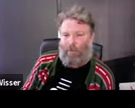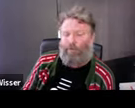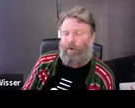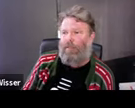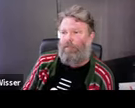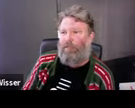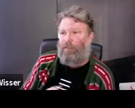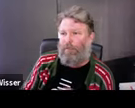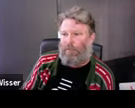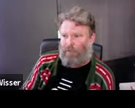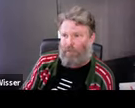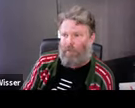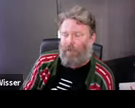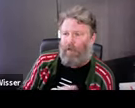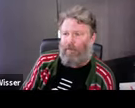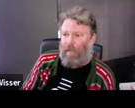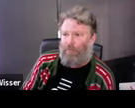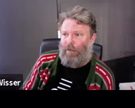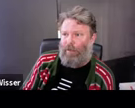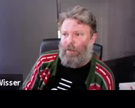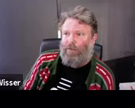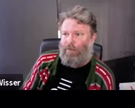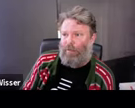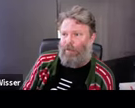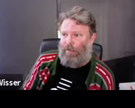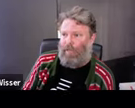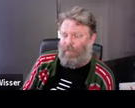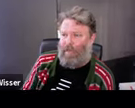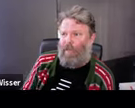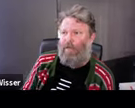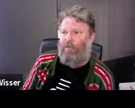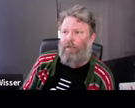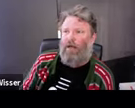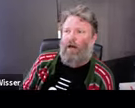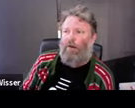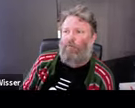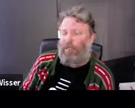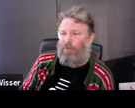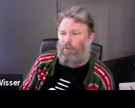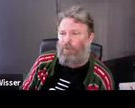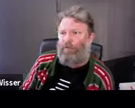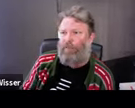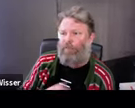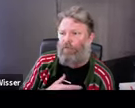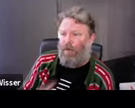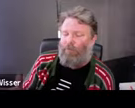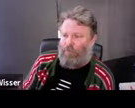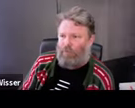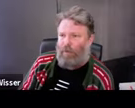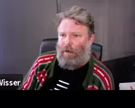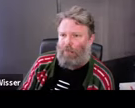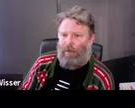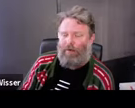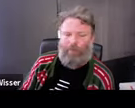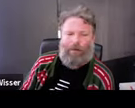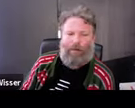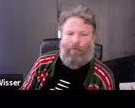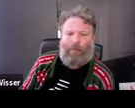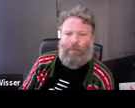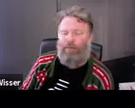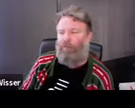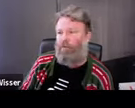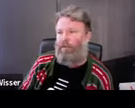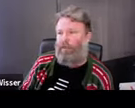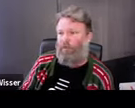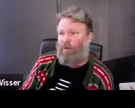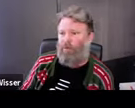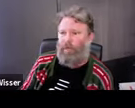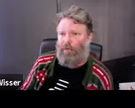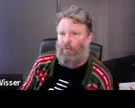finished a big project in the Kapiti, KSCA has. So we've put out a